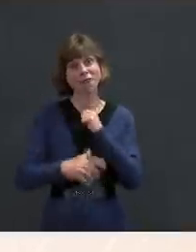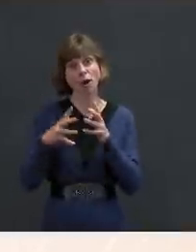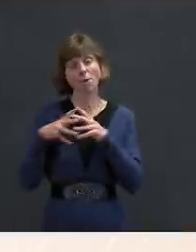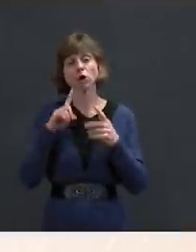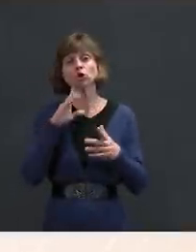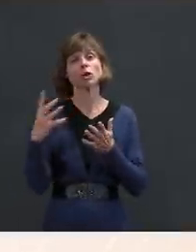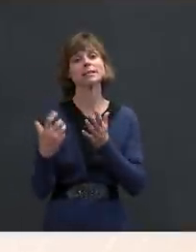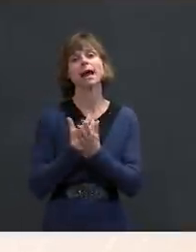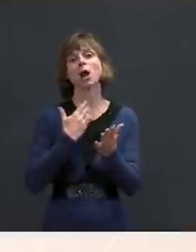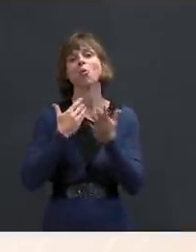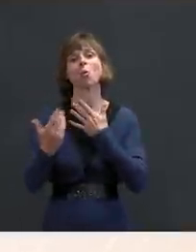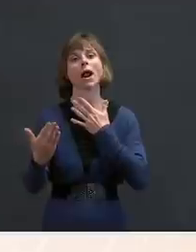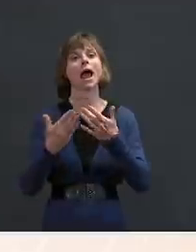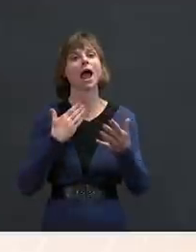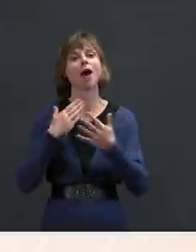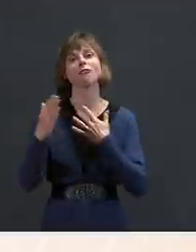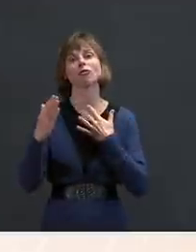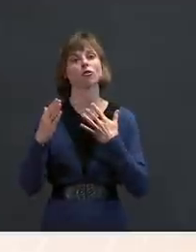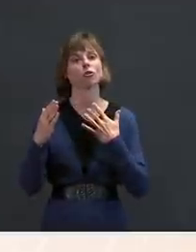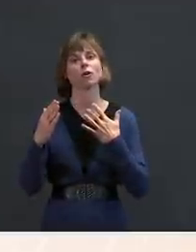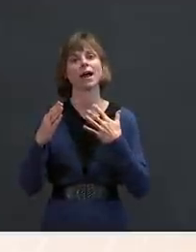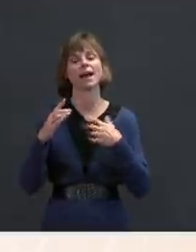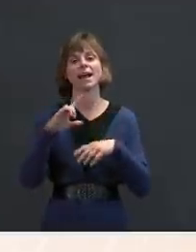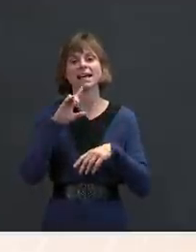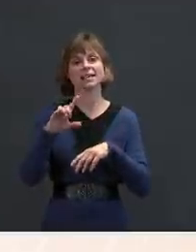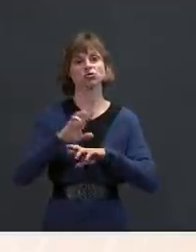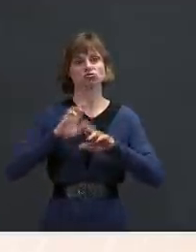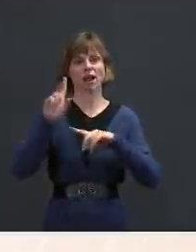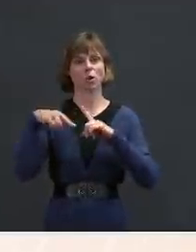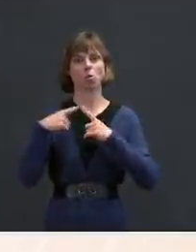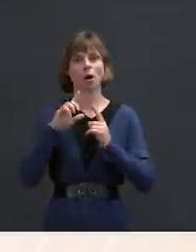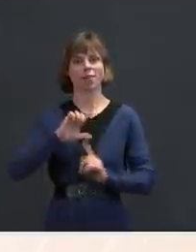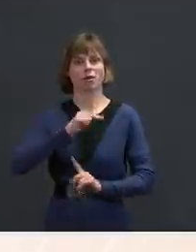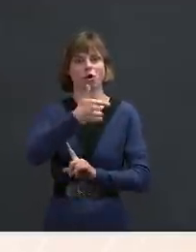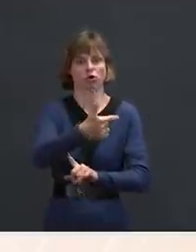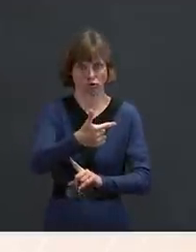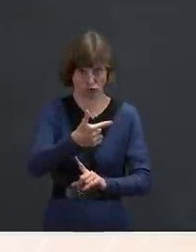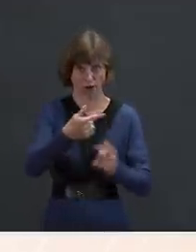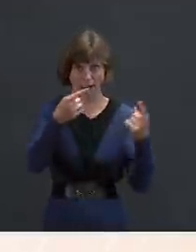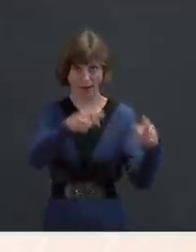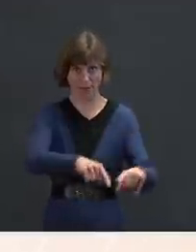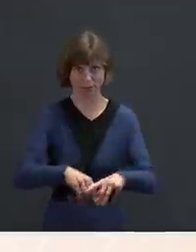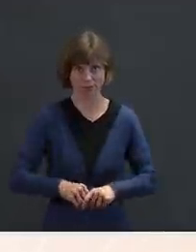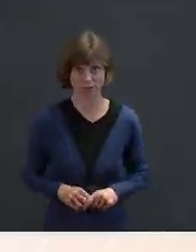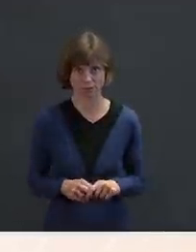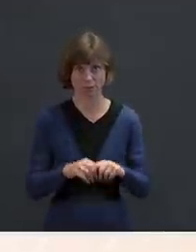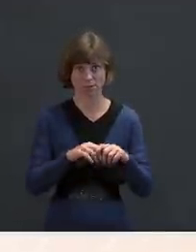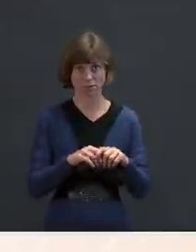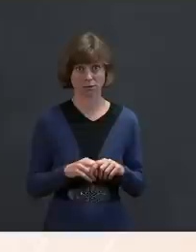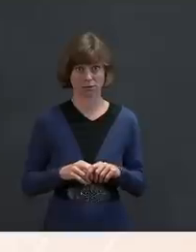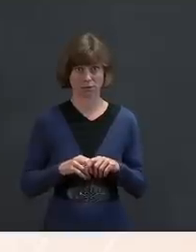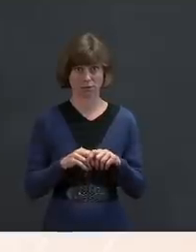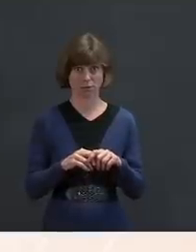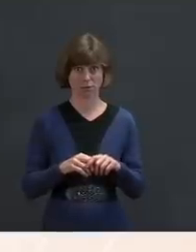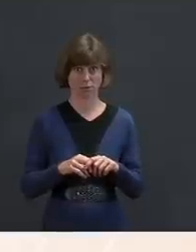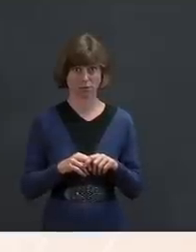is available when it's their turn. And in terms of distribution of those vaccines, generally speaking, if we're distributing